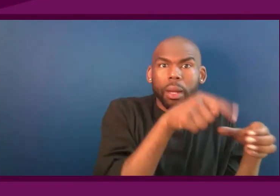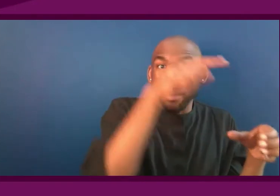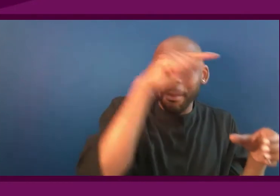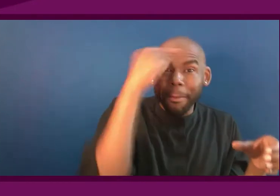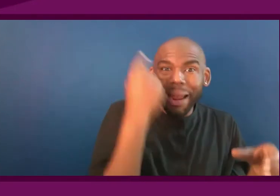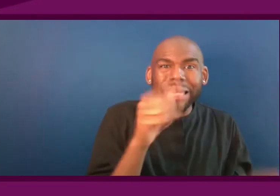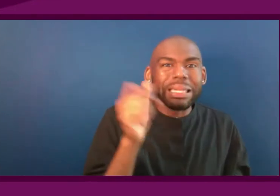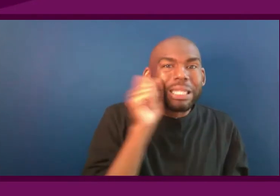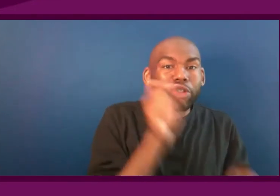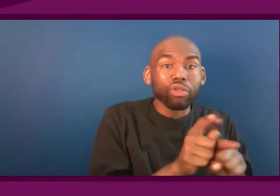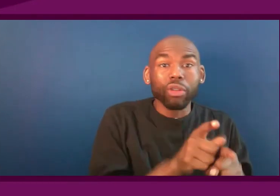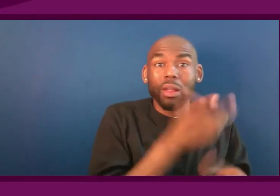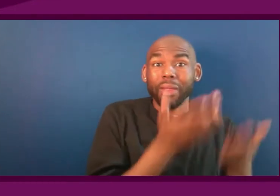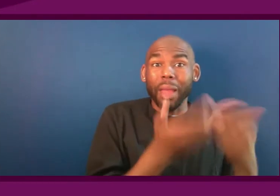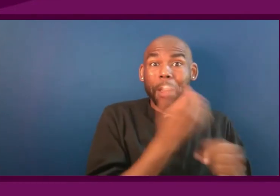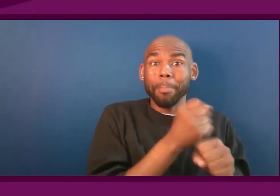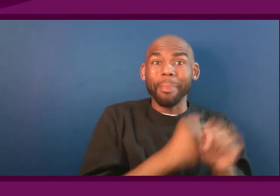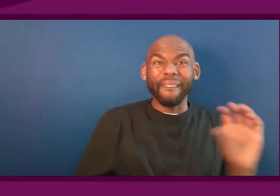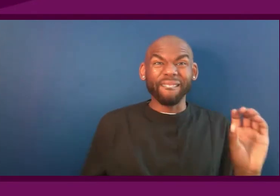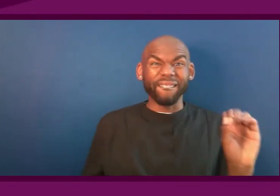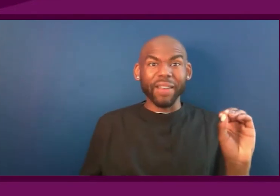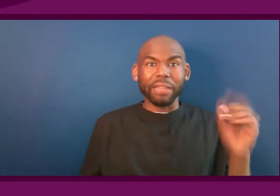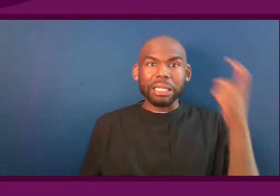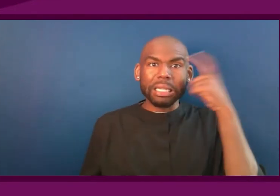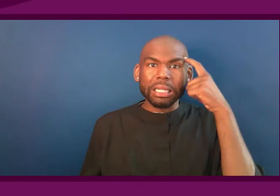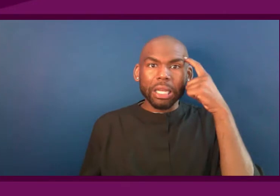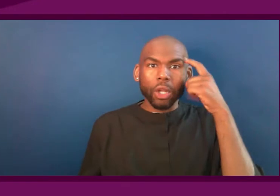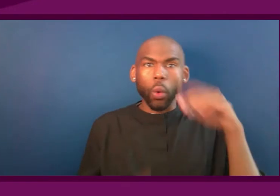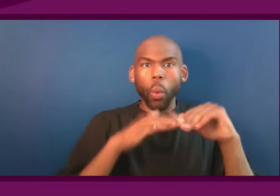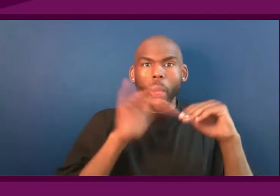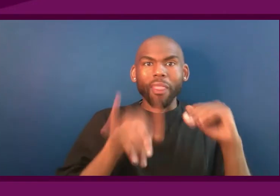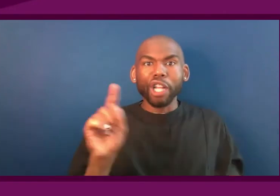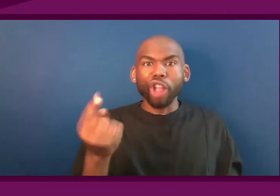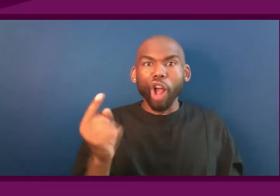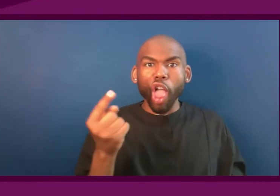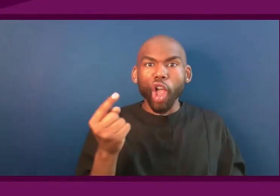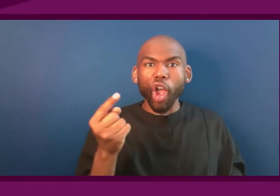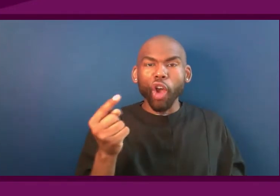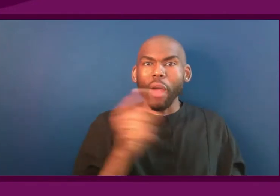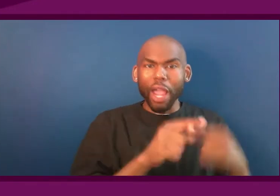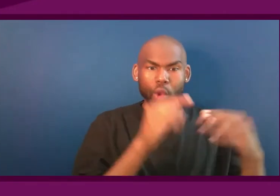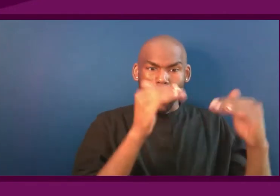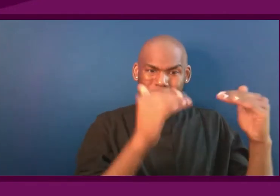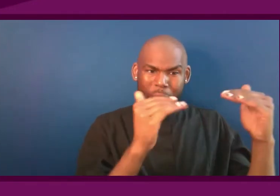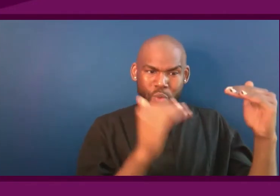and it's ridiculous. On the average, it's like 20 cents on the dollar. So as you move through